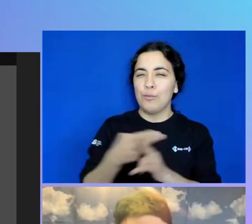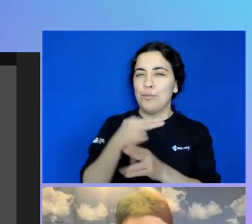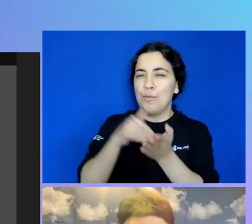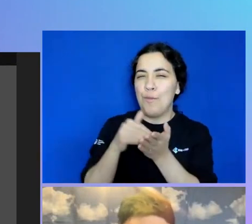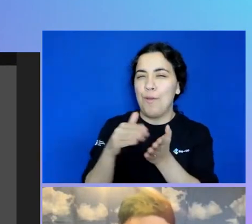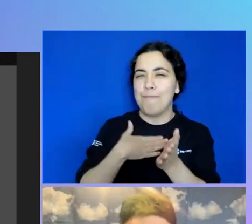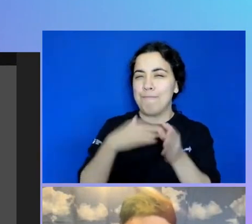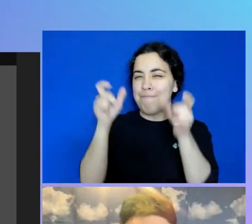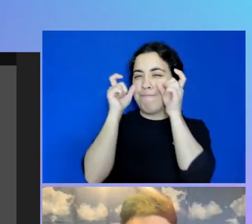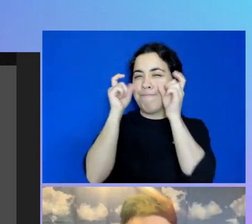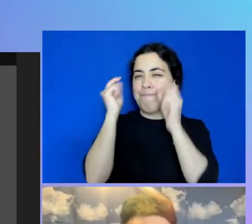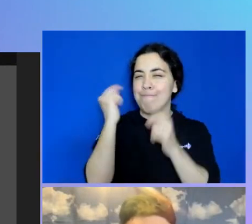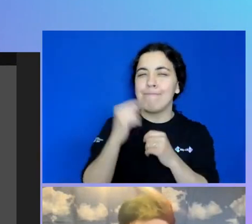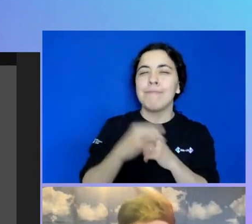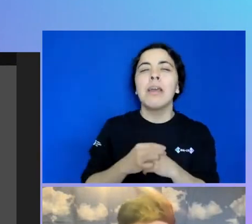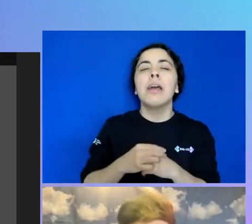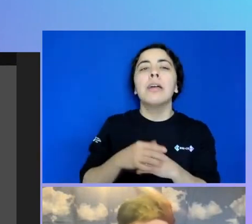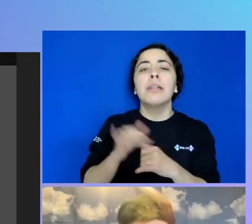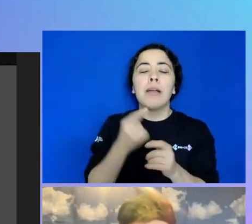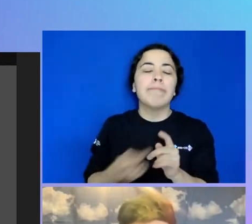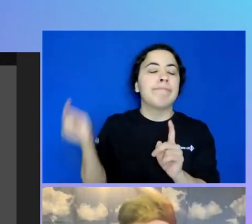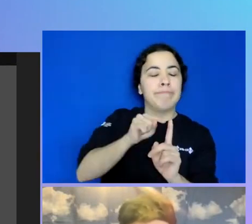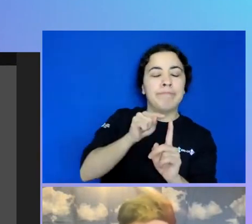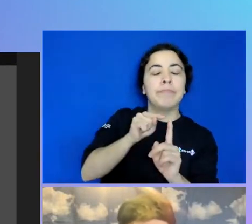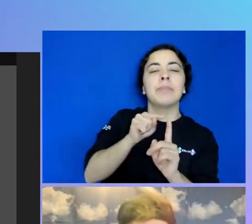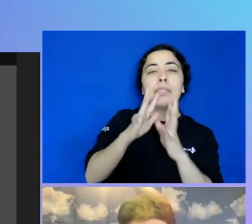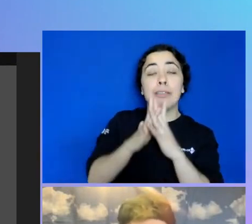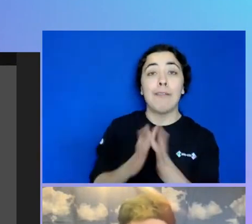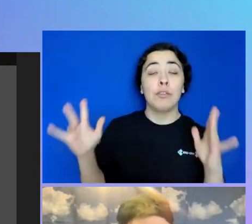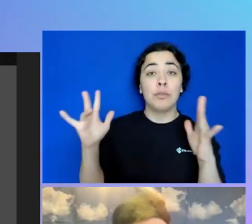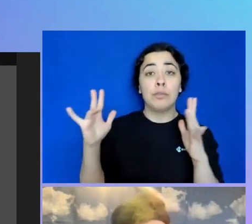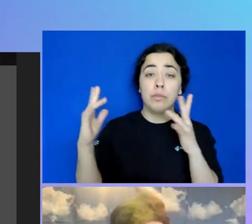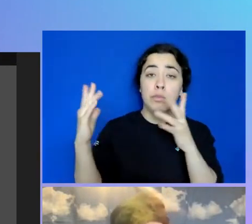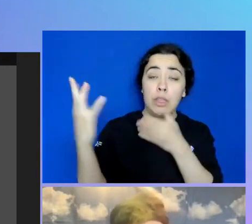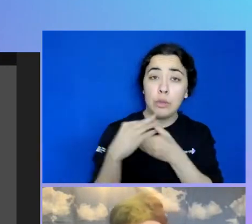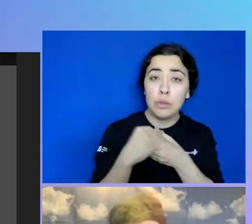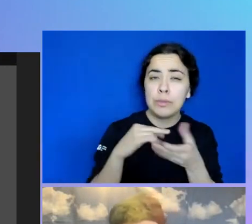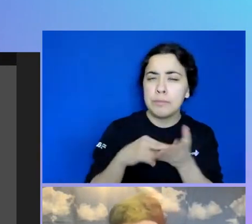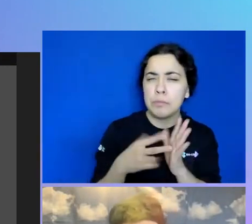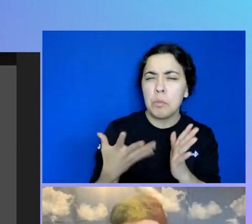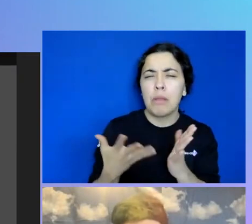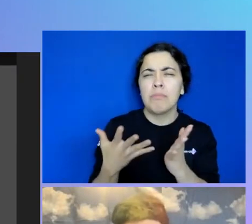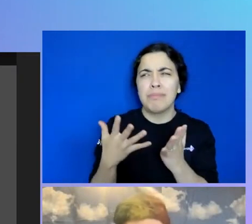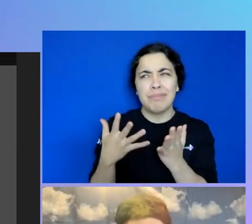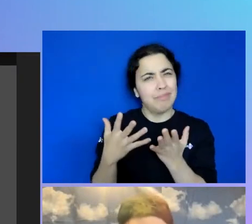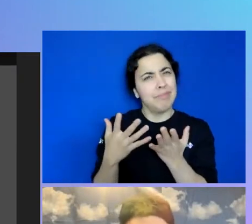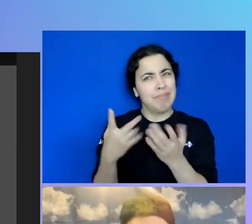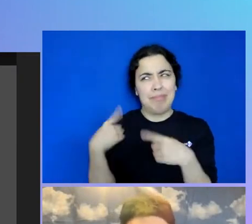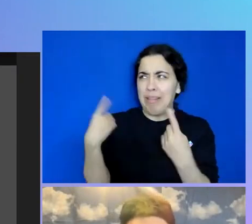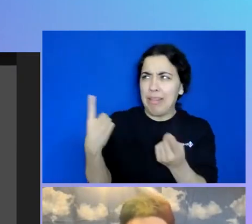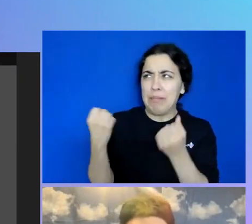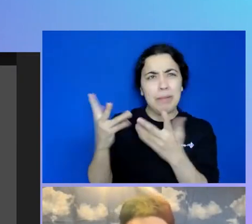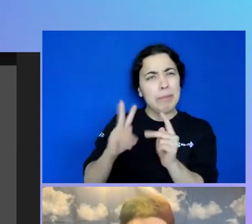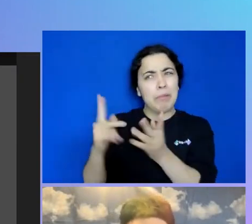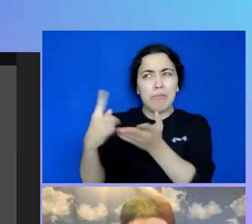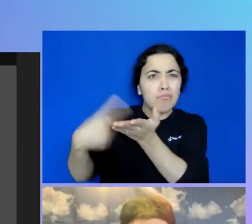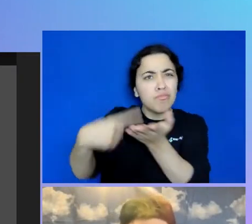today. Uh, diversity and inclusion is been a really hot